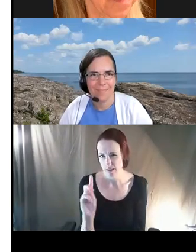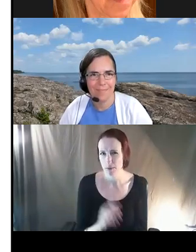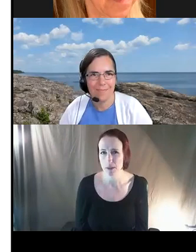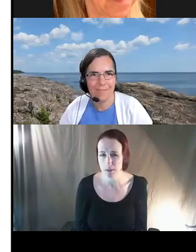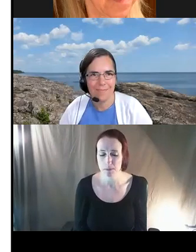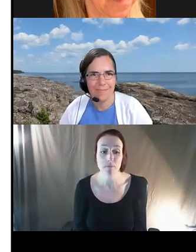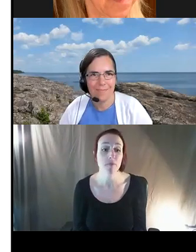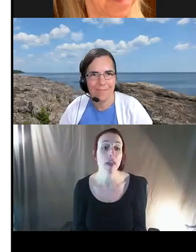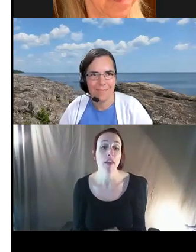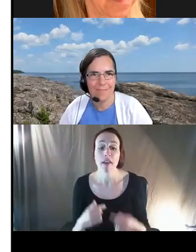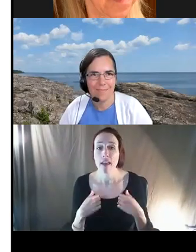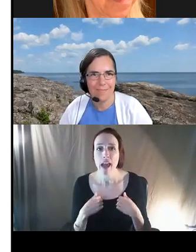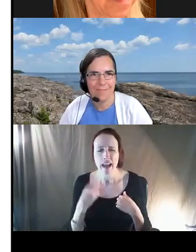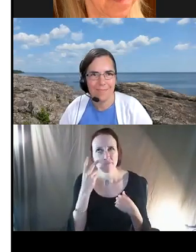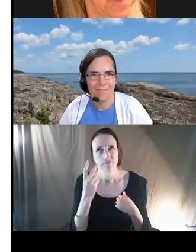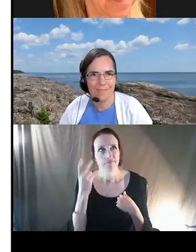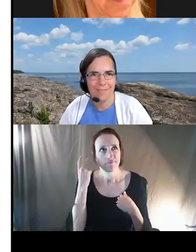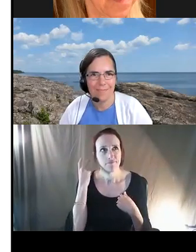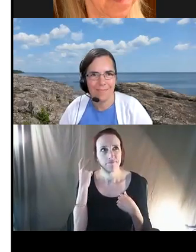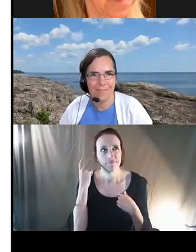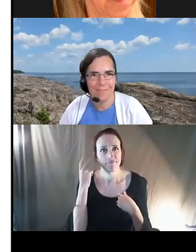I remember when I was opening up this chapter of